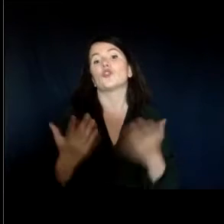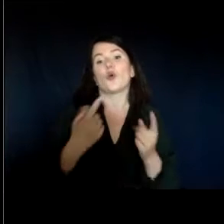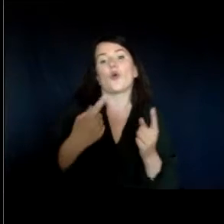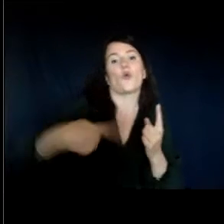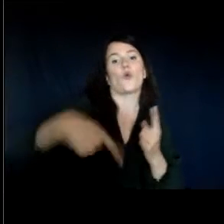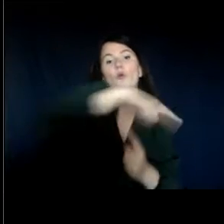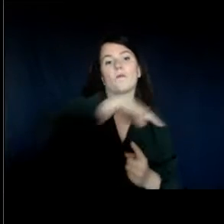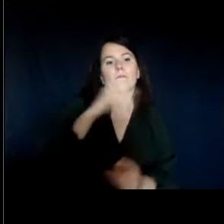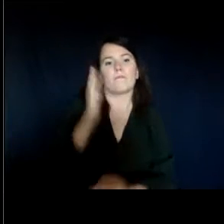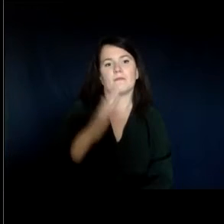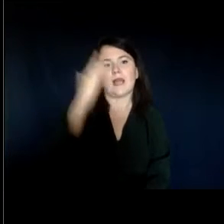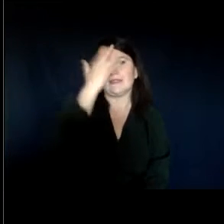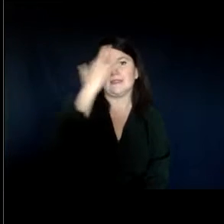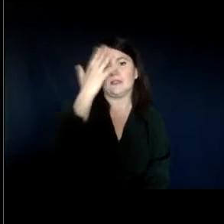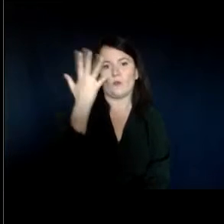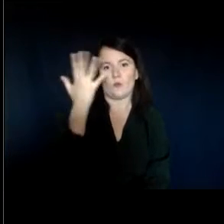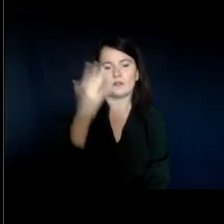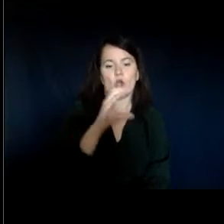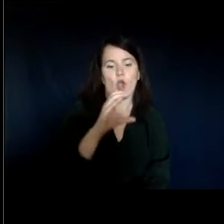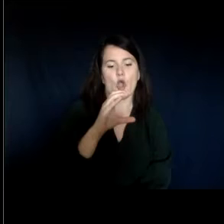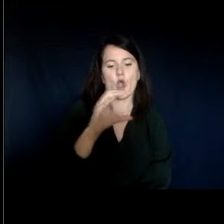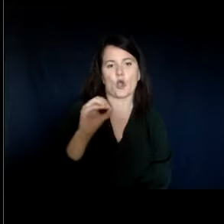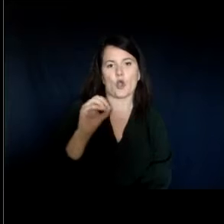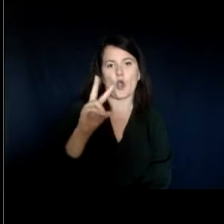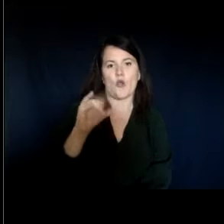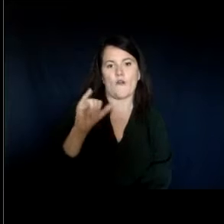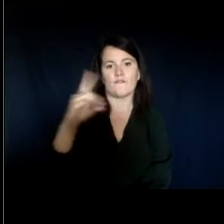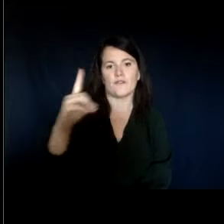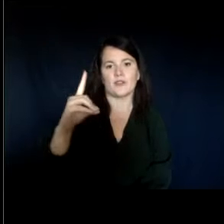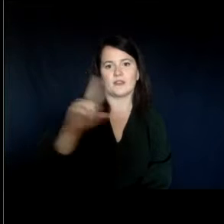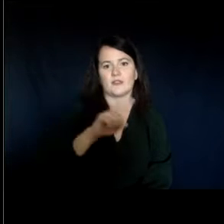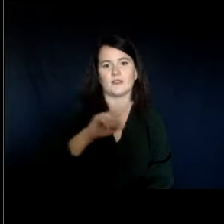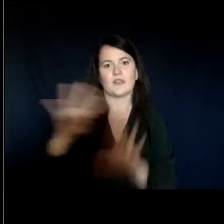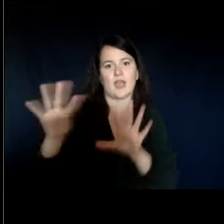to the COVID-19 crisis, to the FEAD is quick and effective.